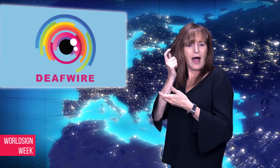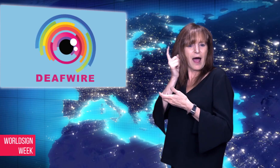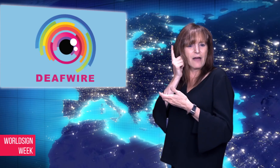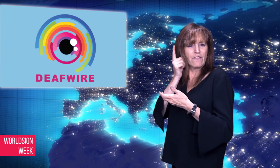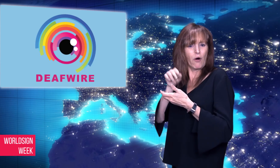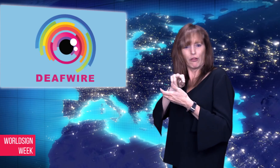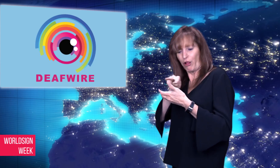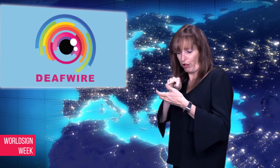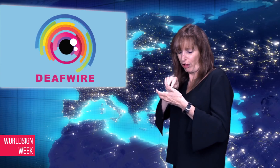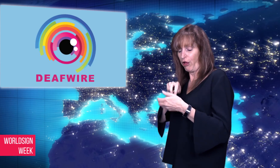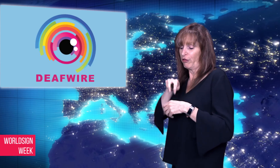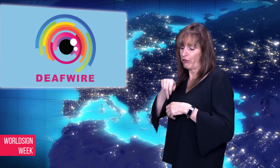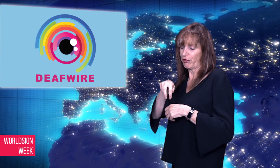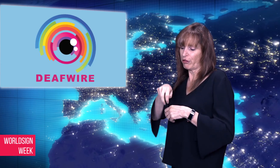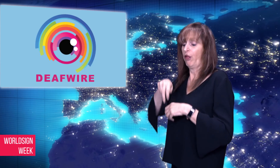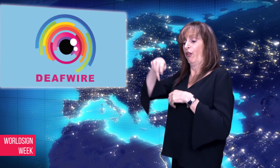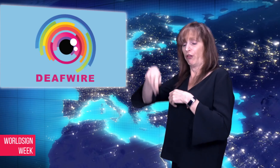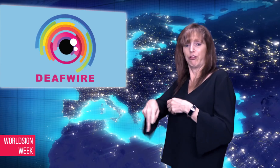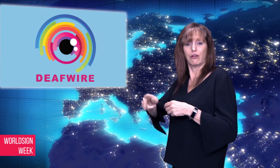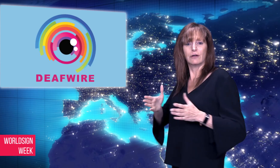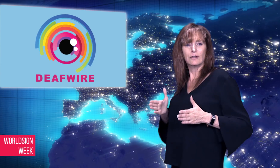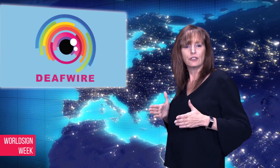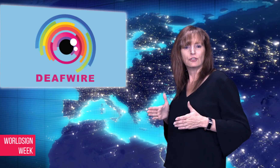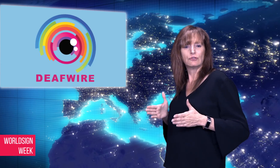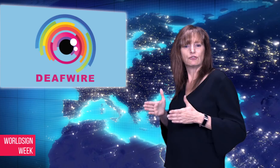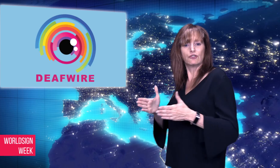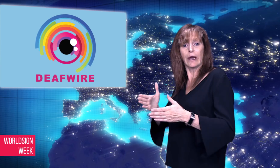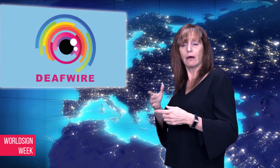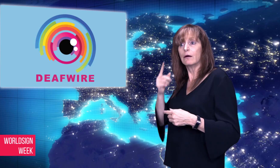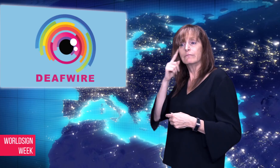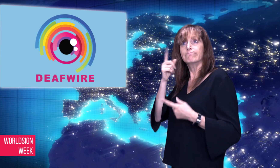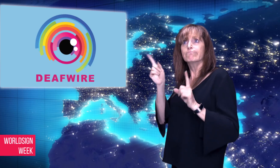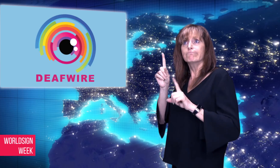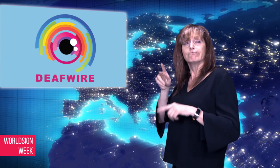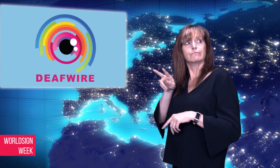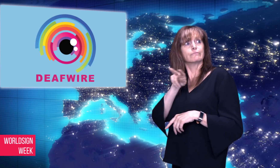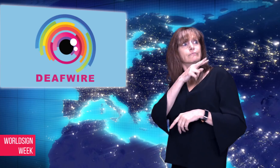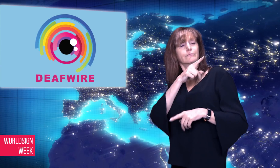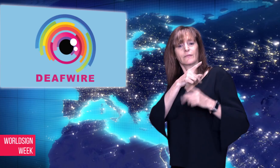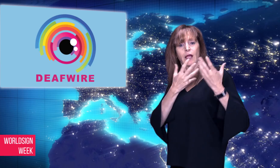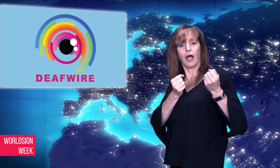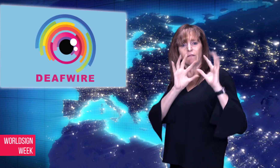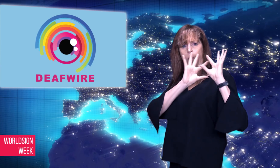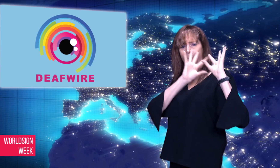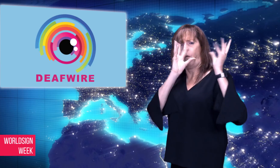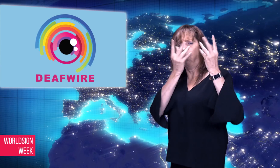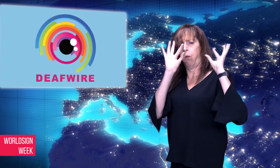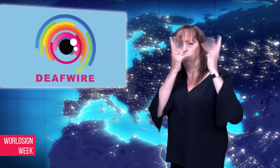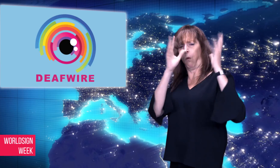lights from the truck. The driver